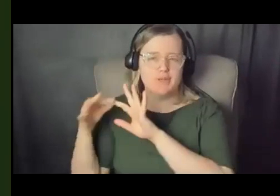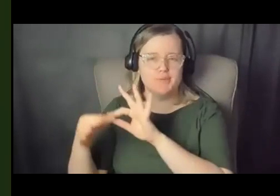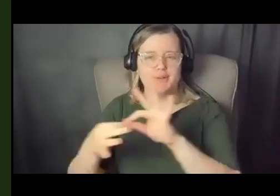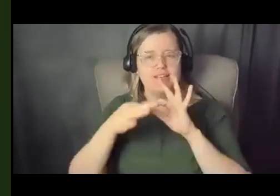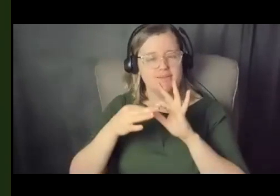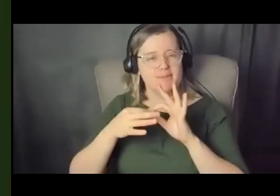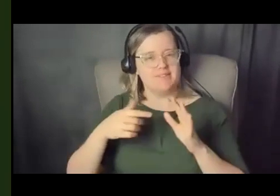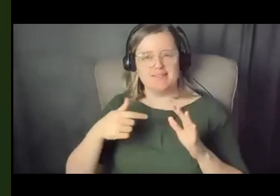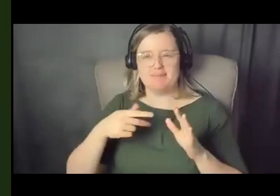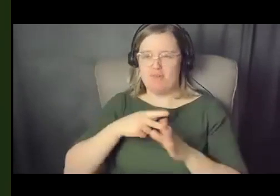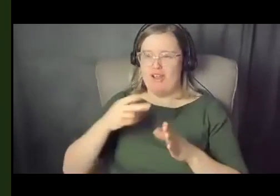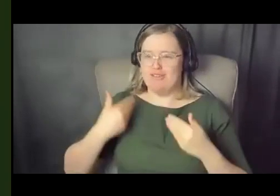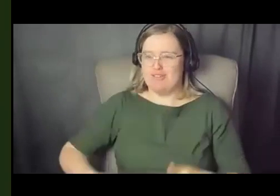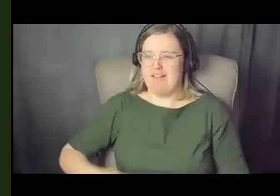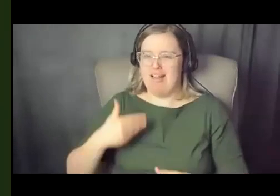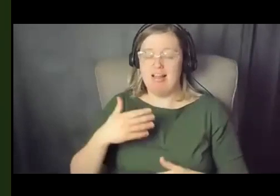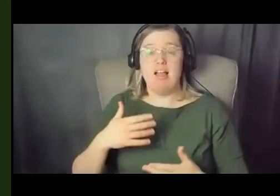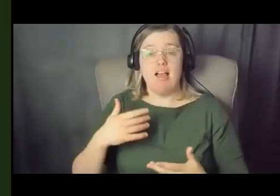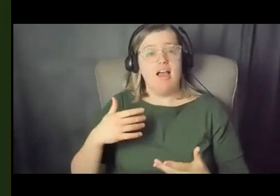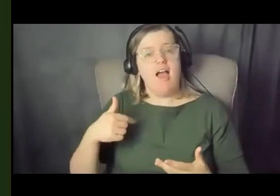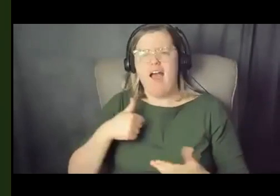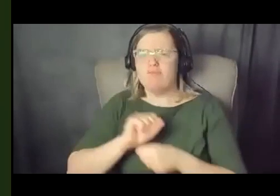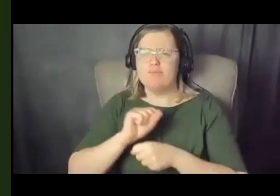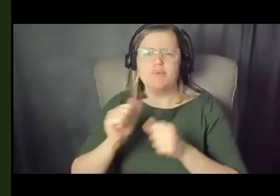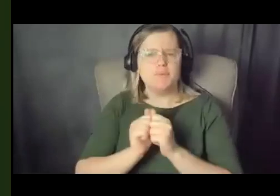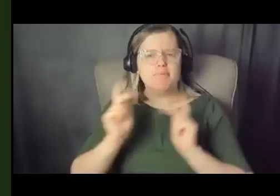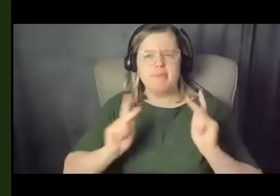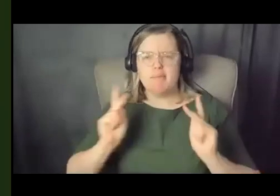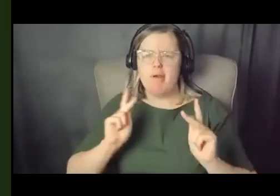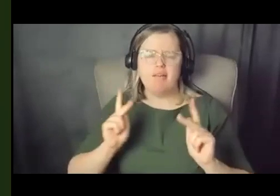professional, I have worked with people for over a decade.